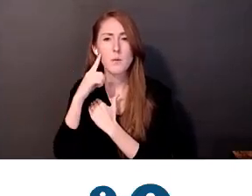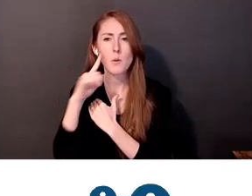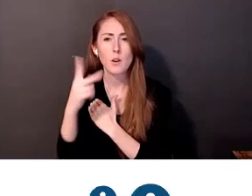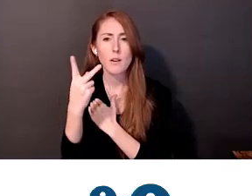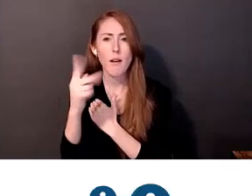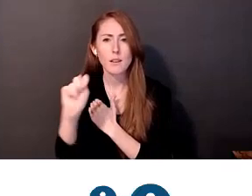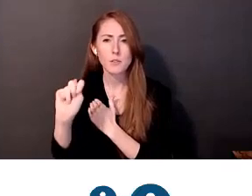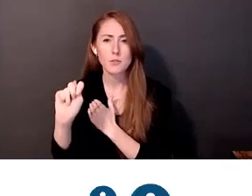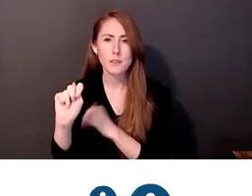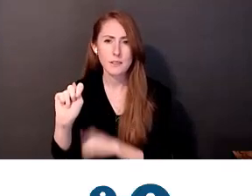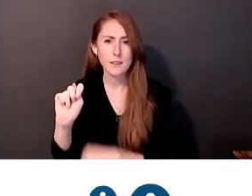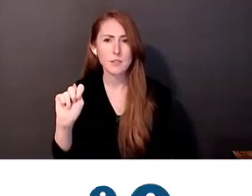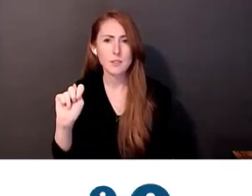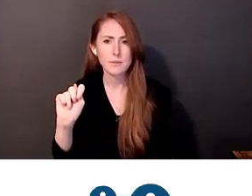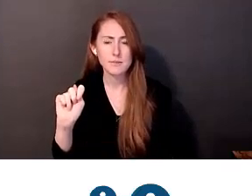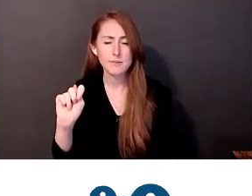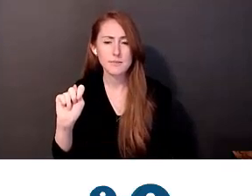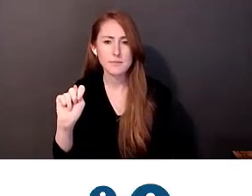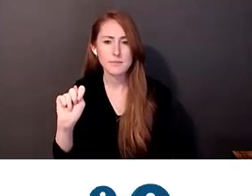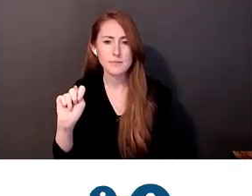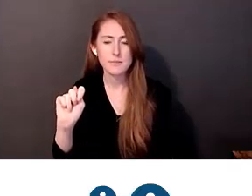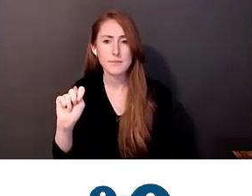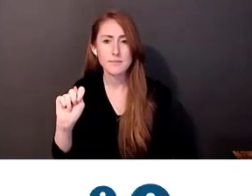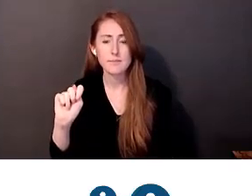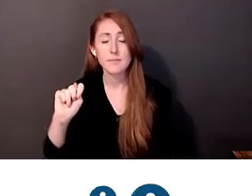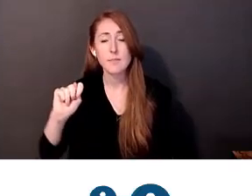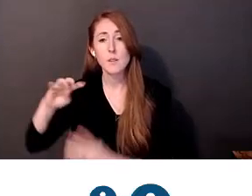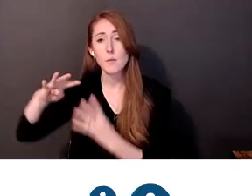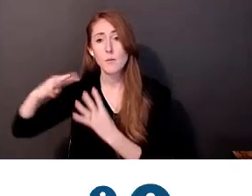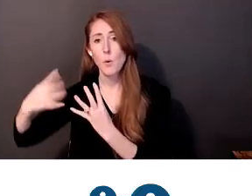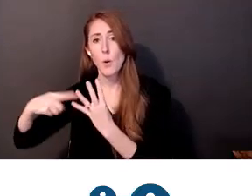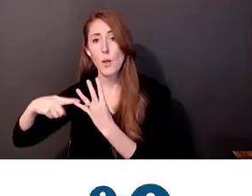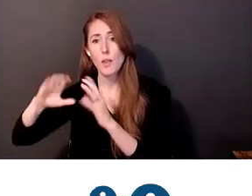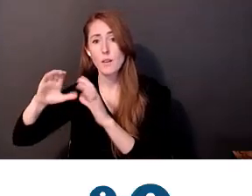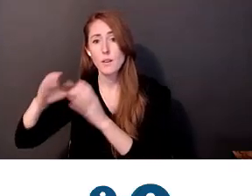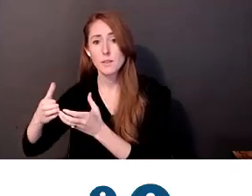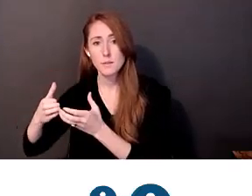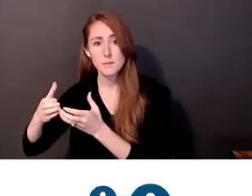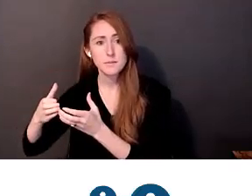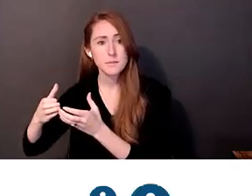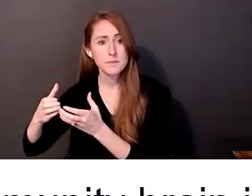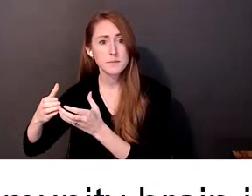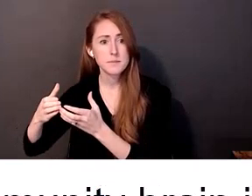and the other committee that was responsible for networking.